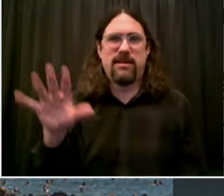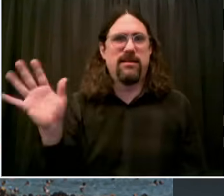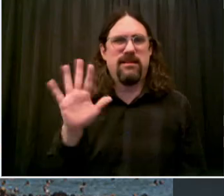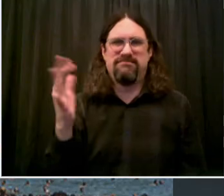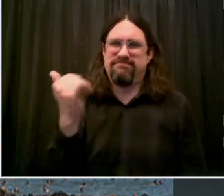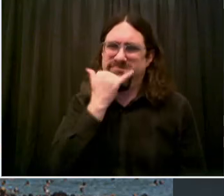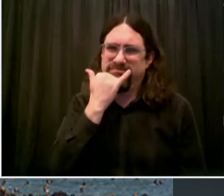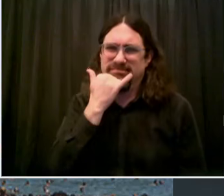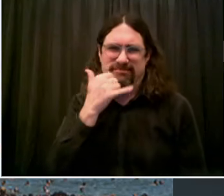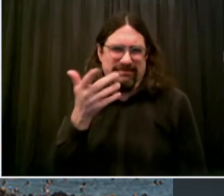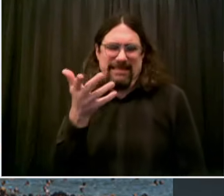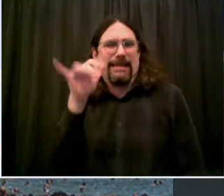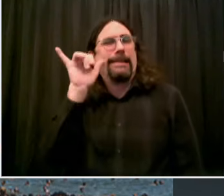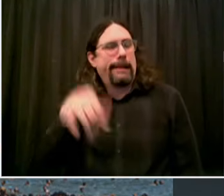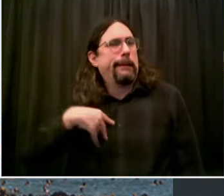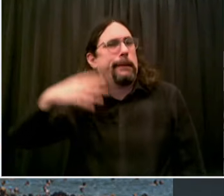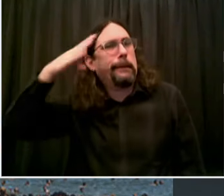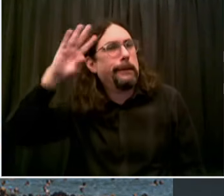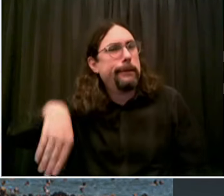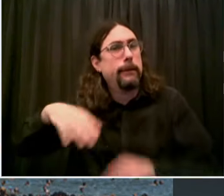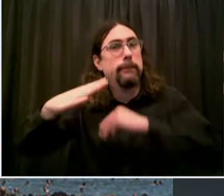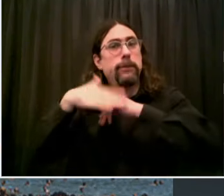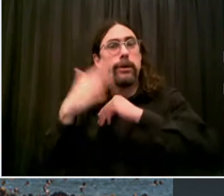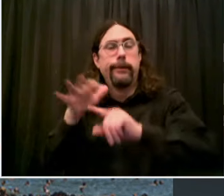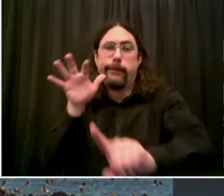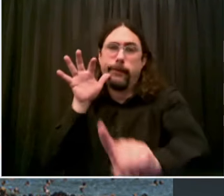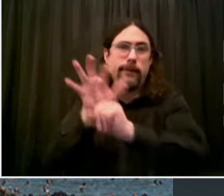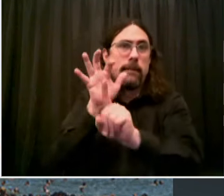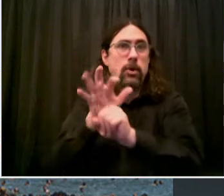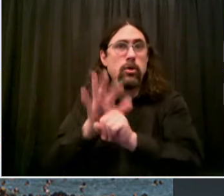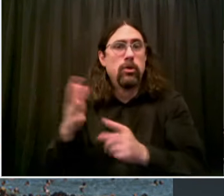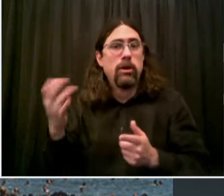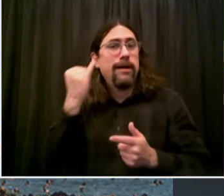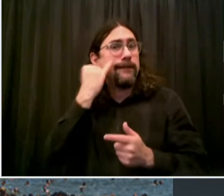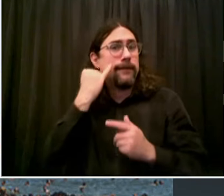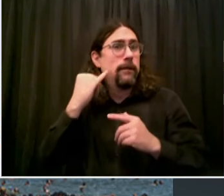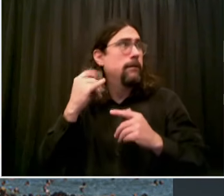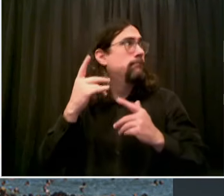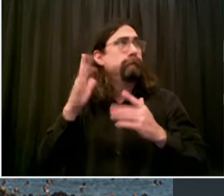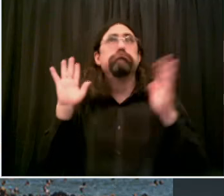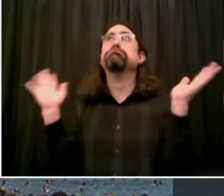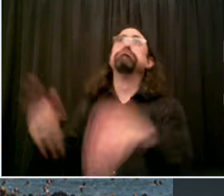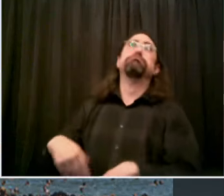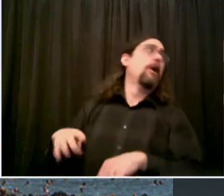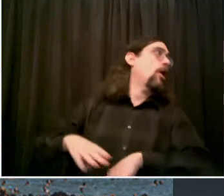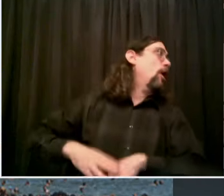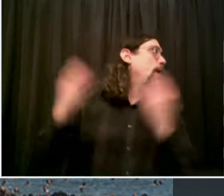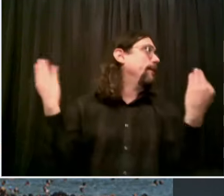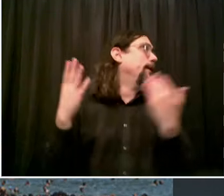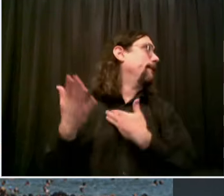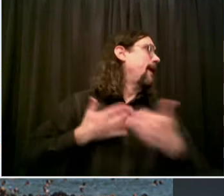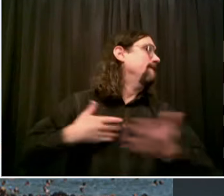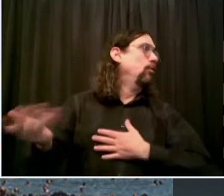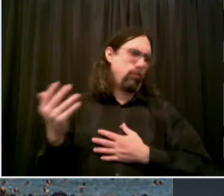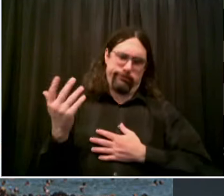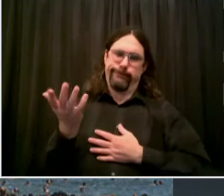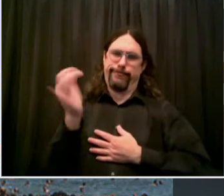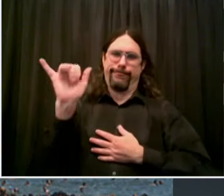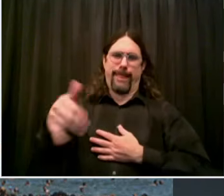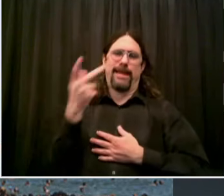HAPPEN AFTER ALL THE PROGRESS YOU'VE MADE FIGHTING BACK THIS DISEASE. BY THE WAY, THAT'S JUST THE BEACH. IMAGINE THE SCENE